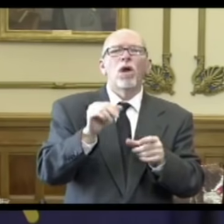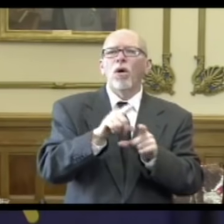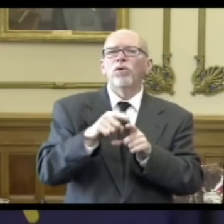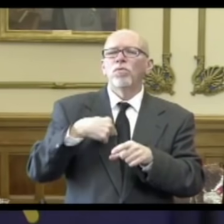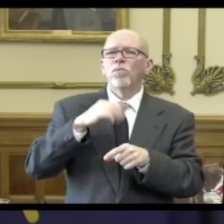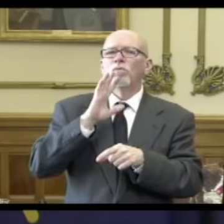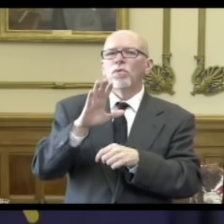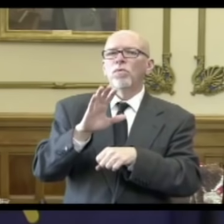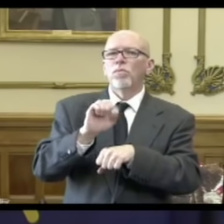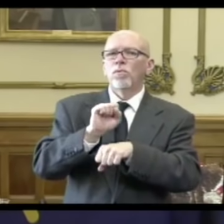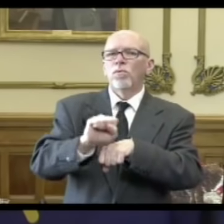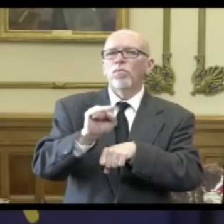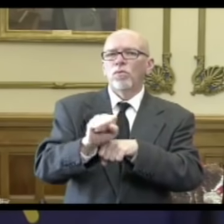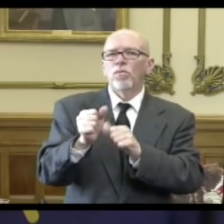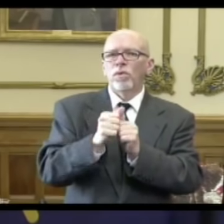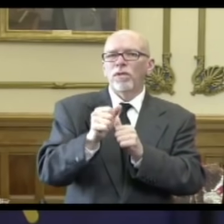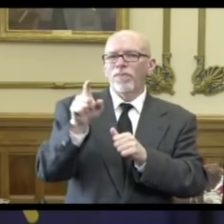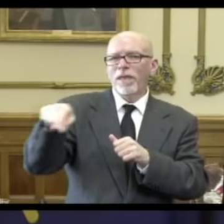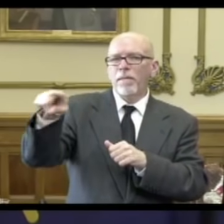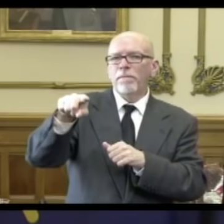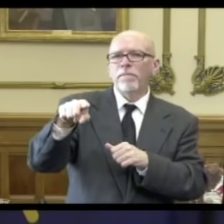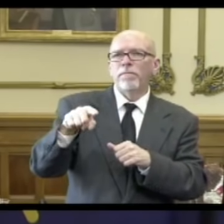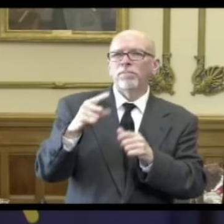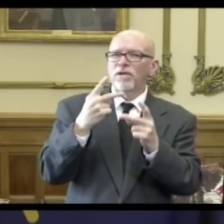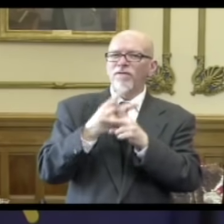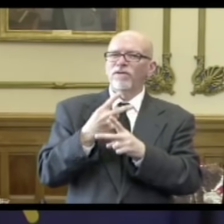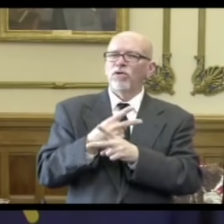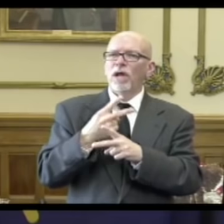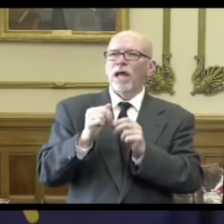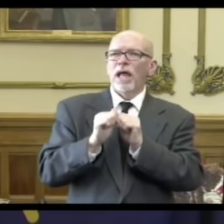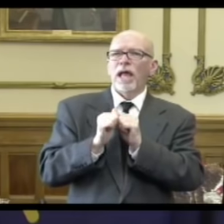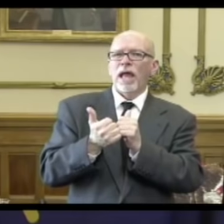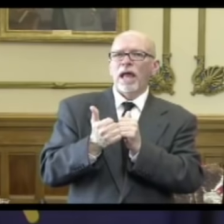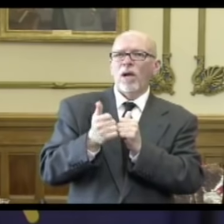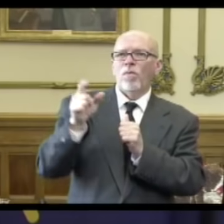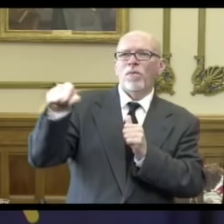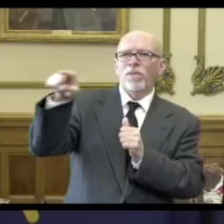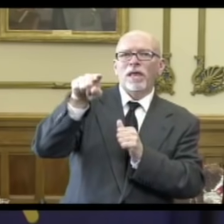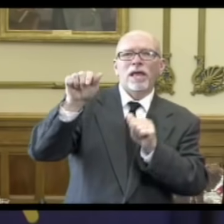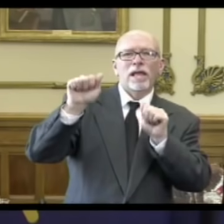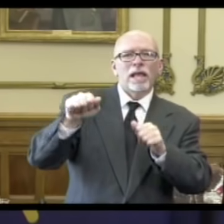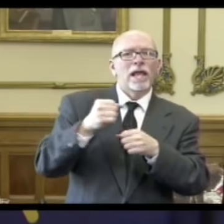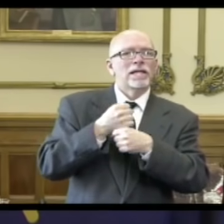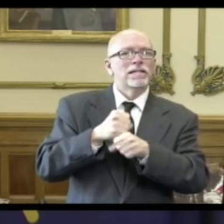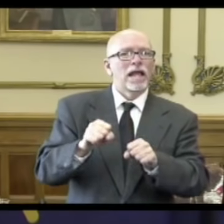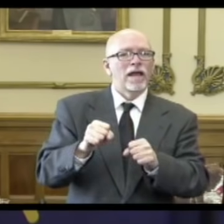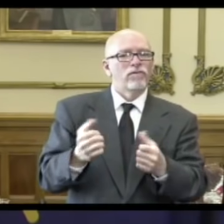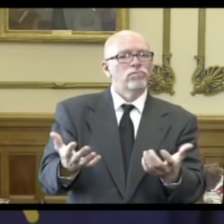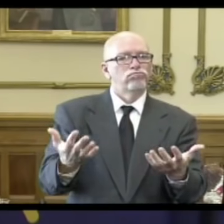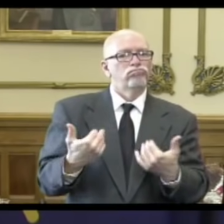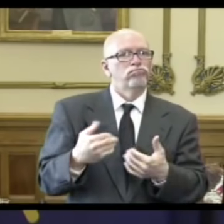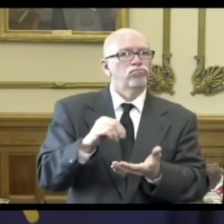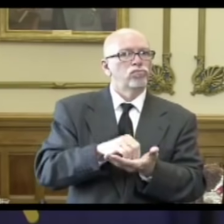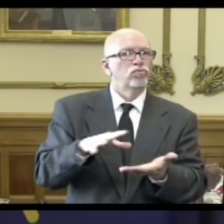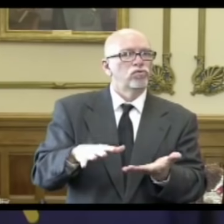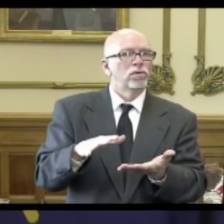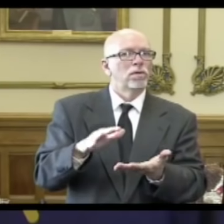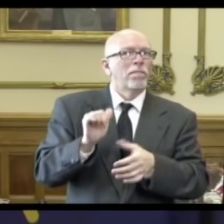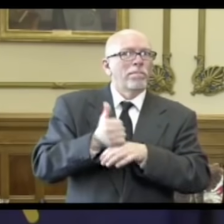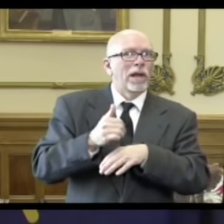DECISION. AND WE HAVE RECEIVED INPUT FROM OUR VARIOUS INSTITUTIONS OF HIGHER LEARNING. BUT WILL ALSO BE